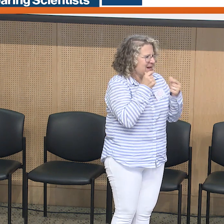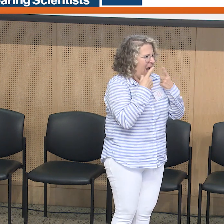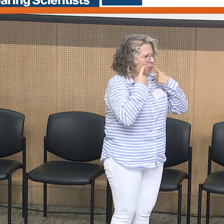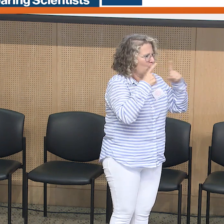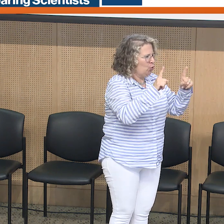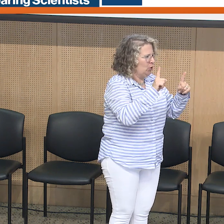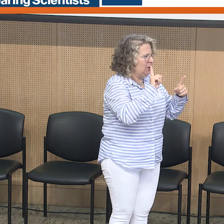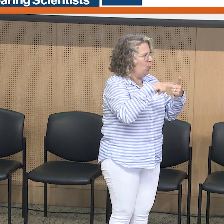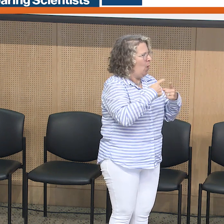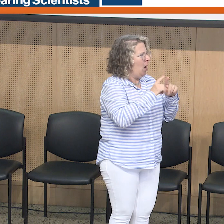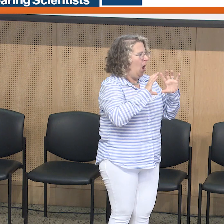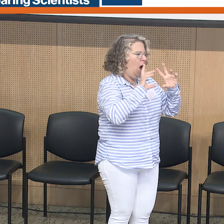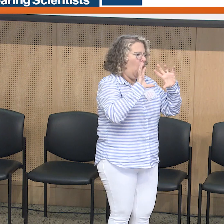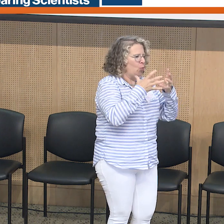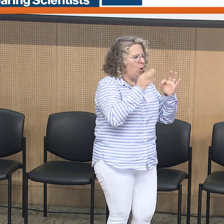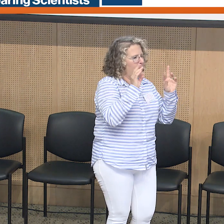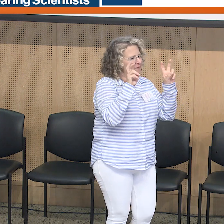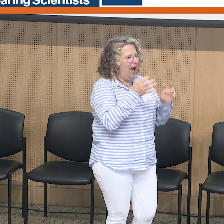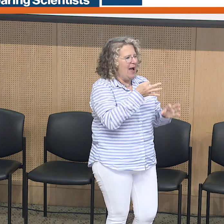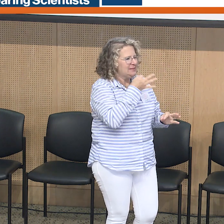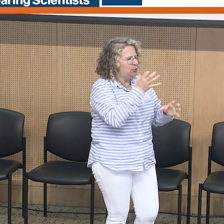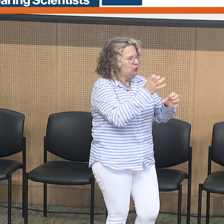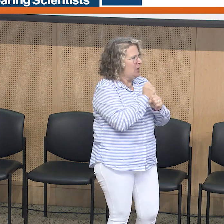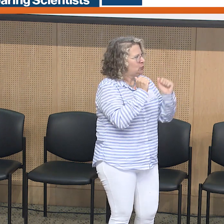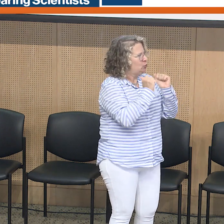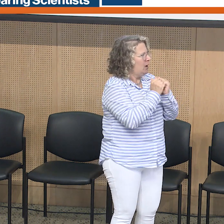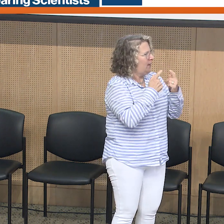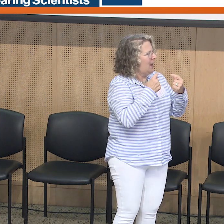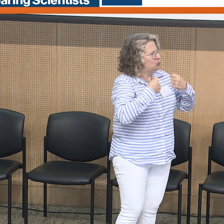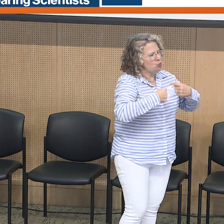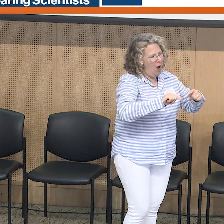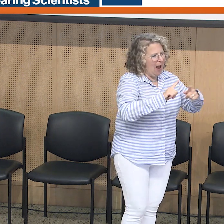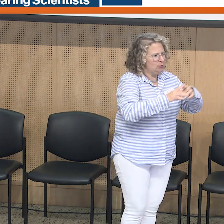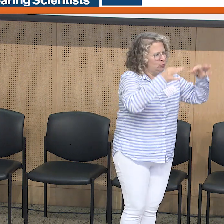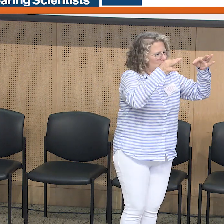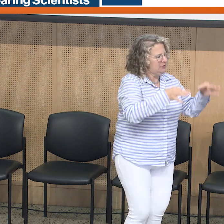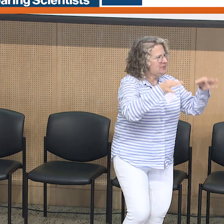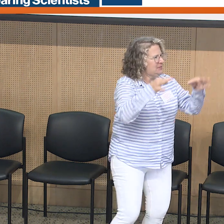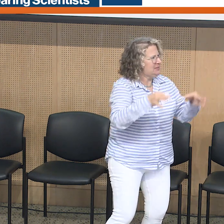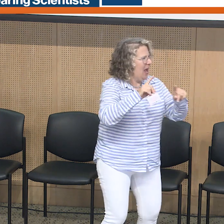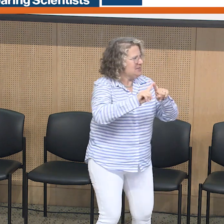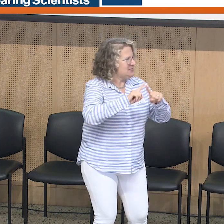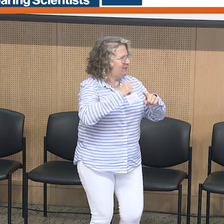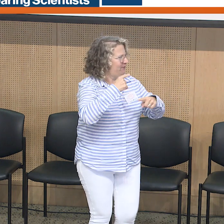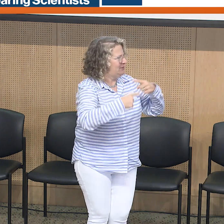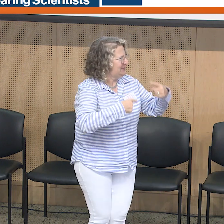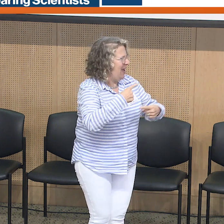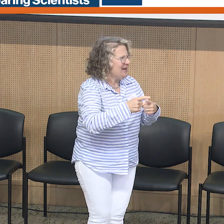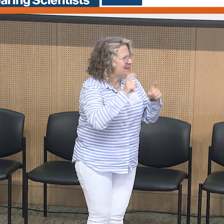about working as experts together to develop signs.